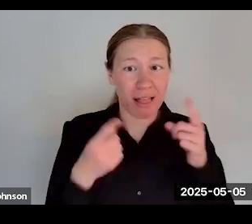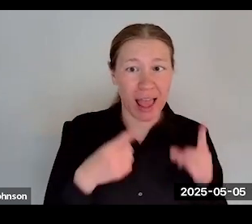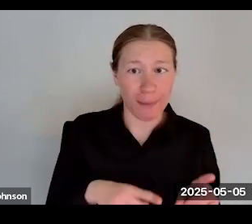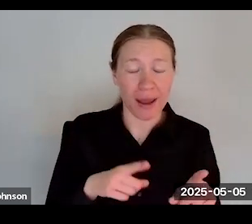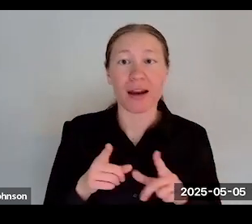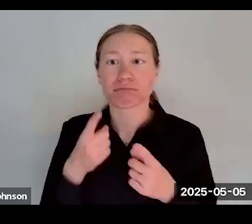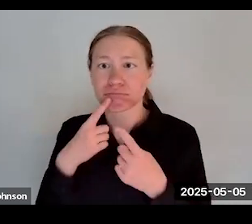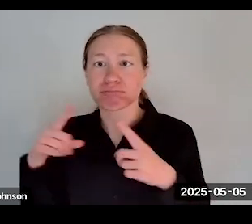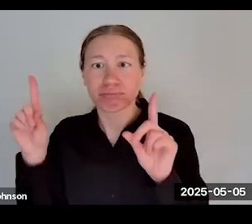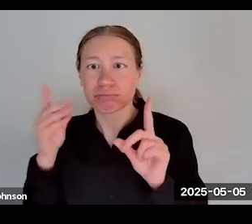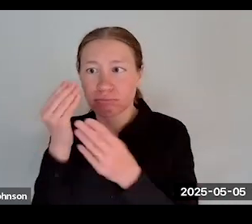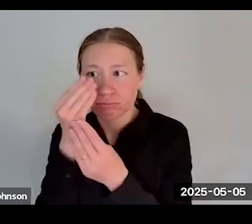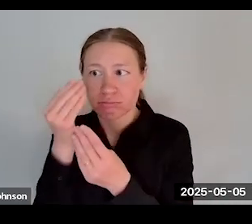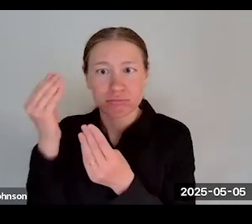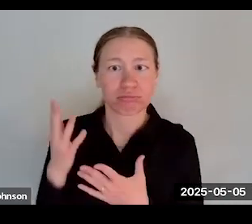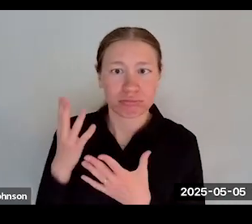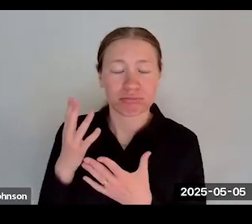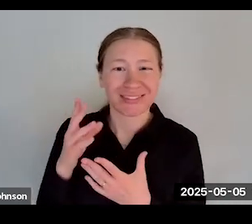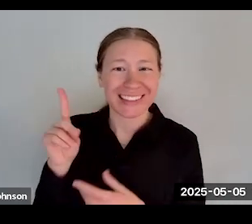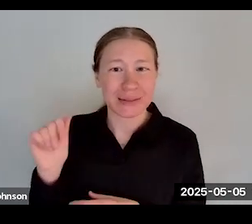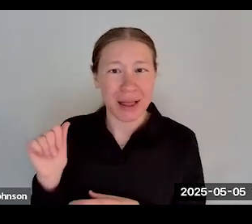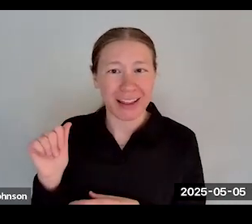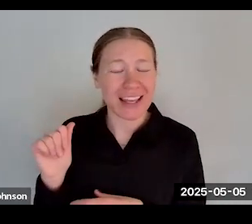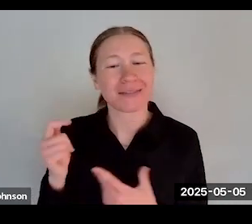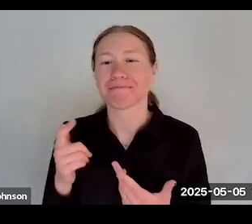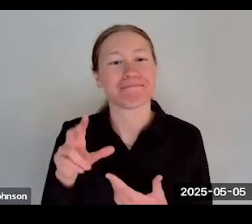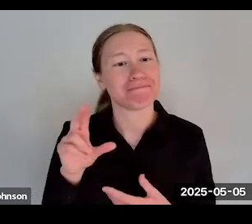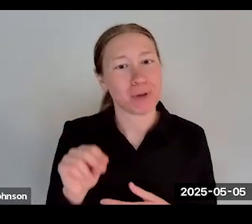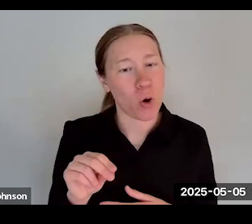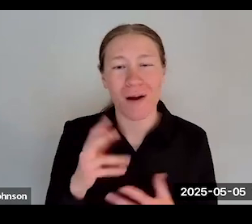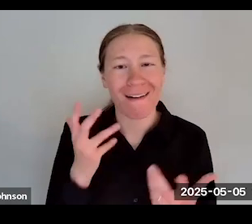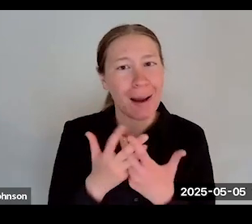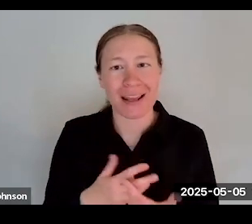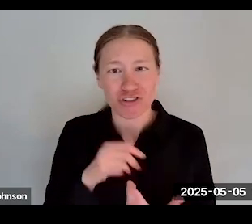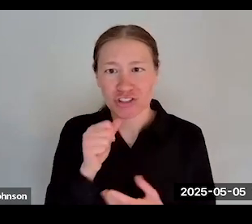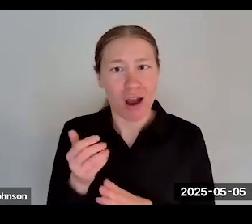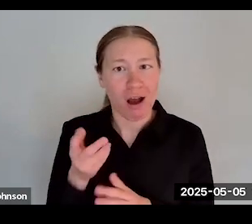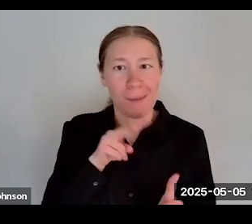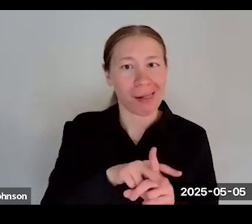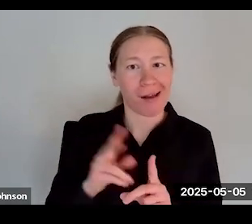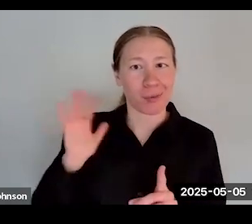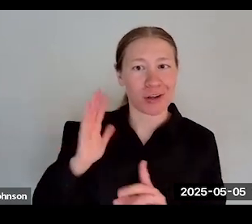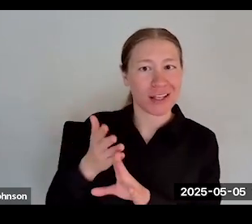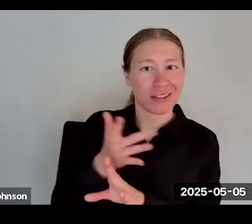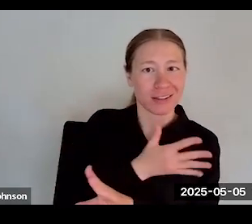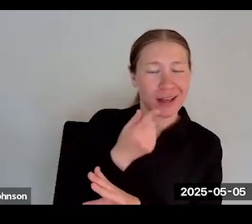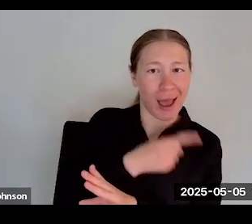As mentioned before, accommodations are not retroactive. However, we do suggest that if it's the first time the employee has stated